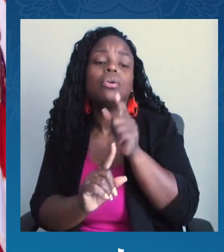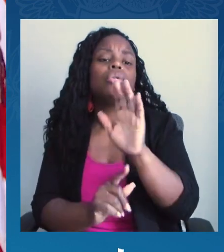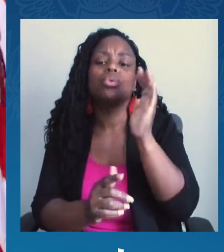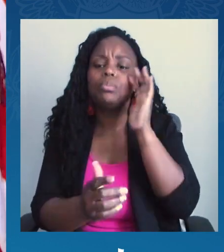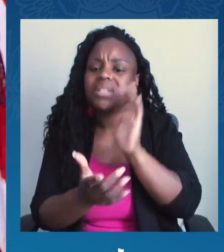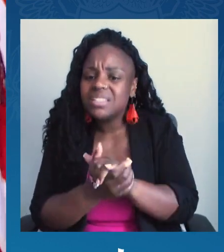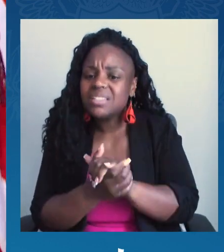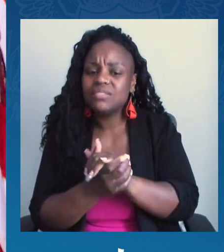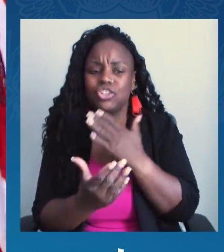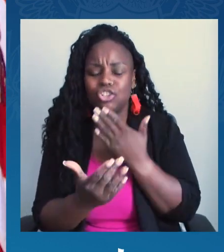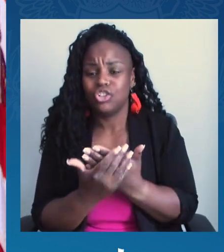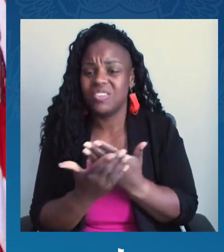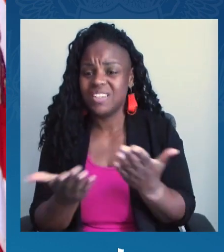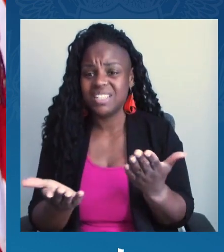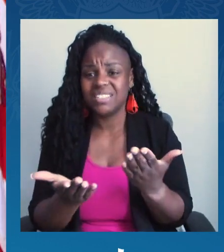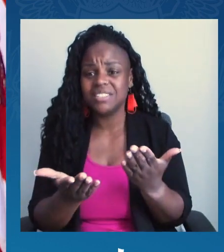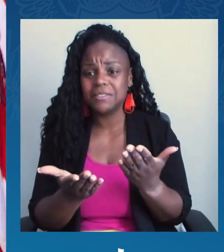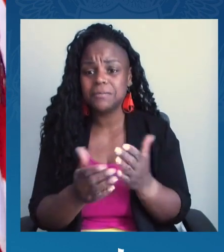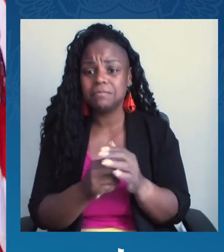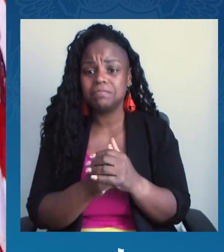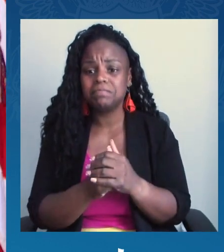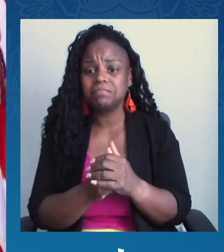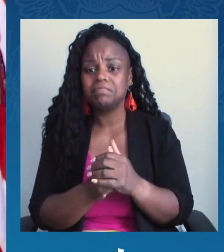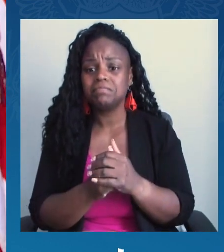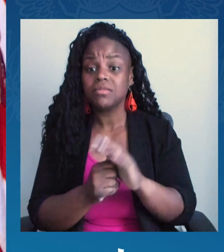believe that through moments of darkness there will be light